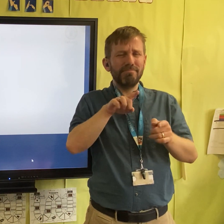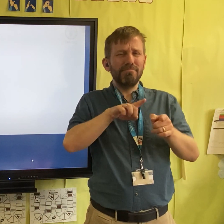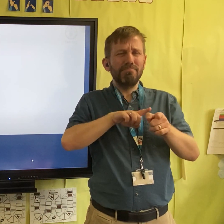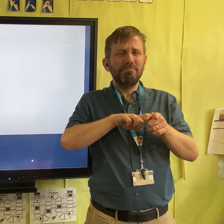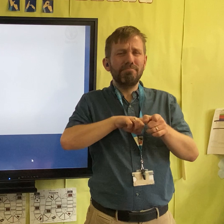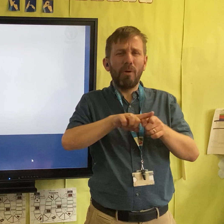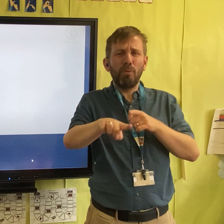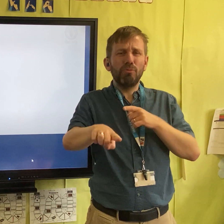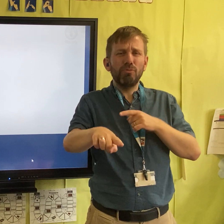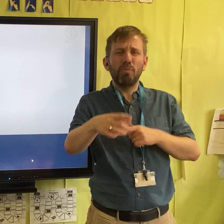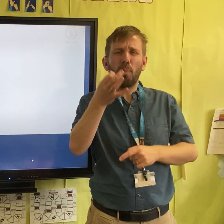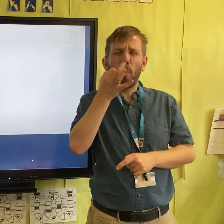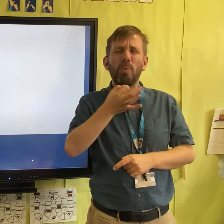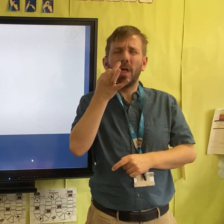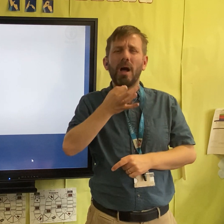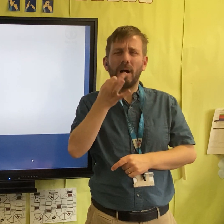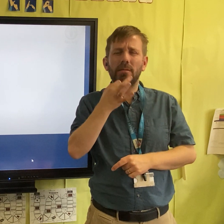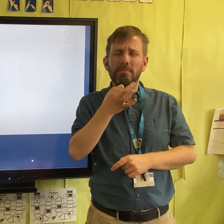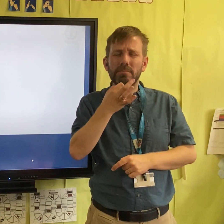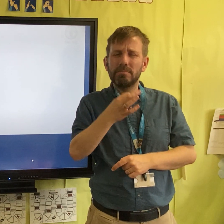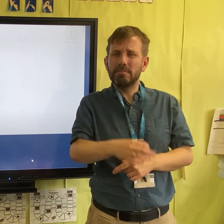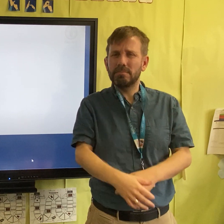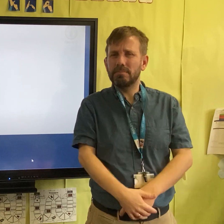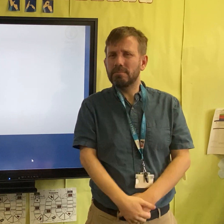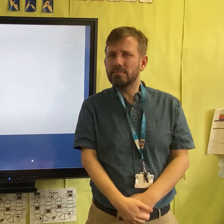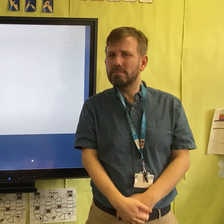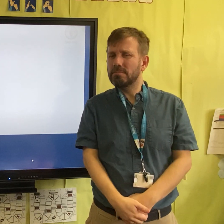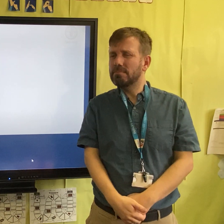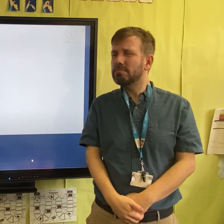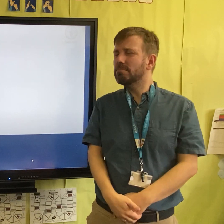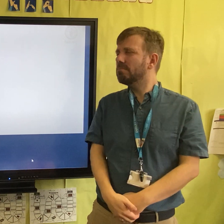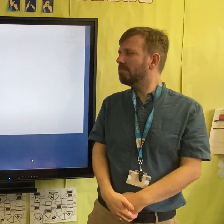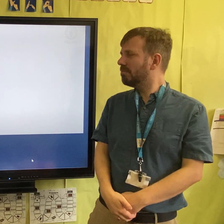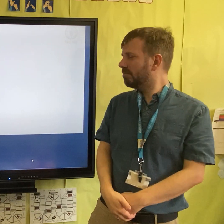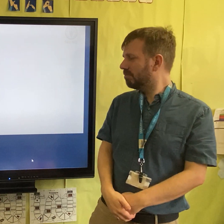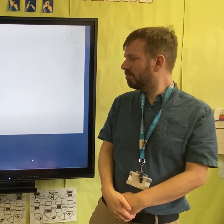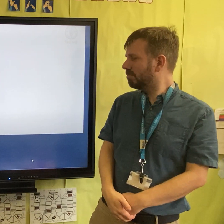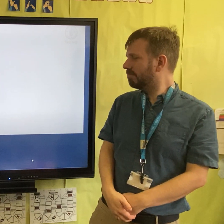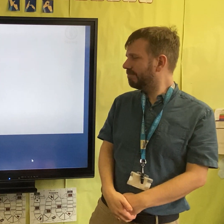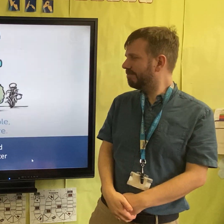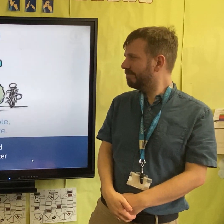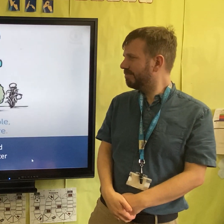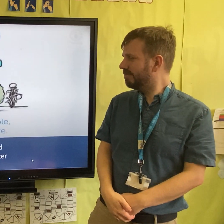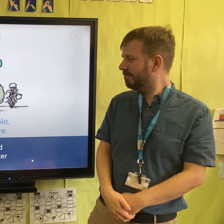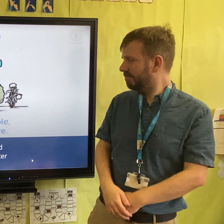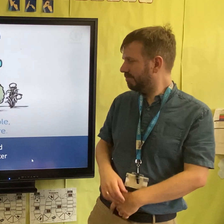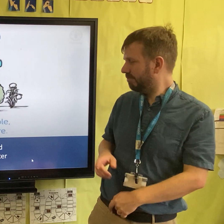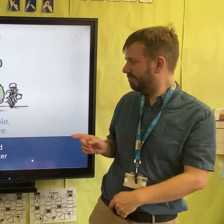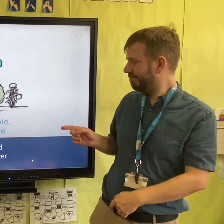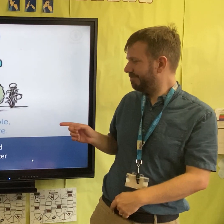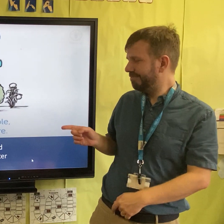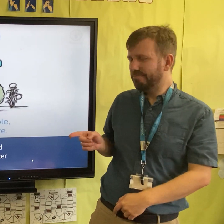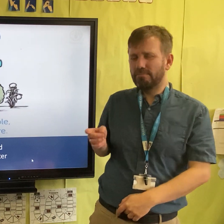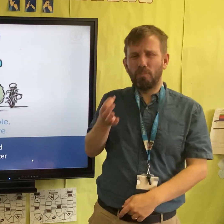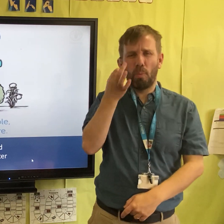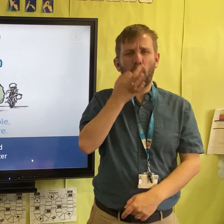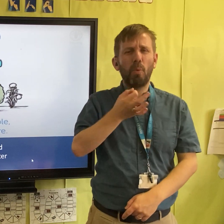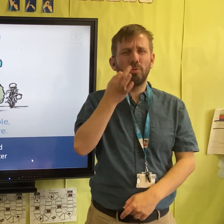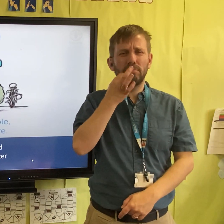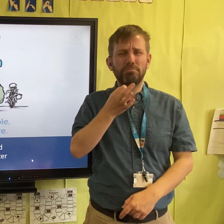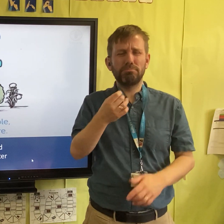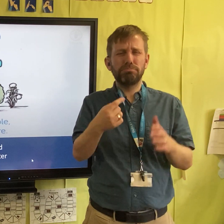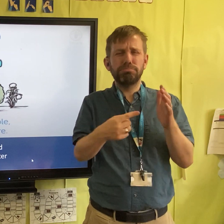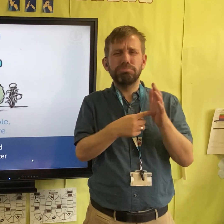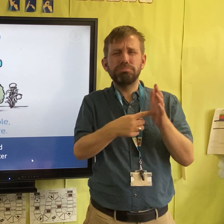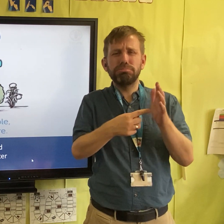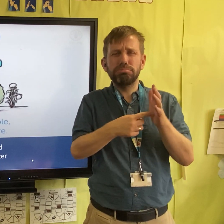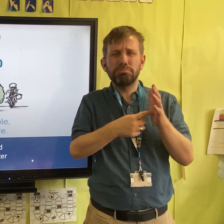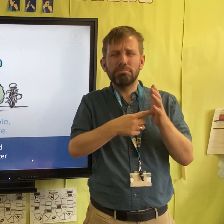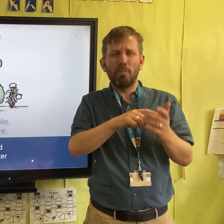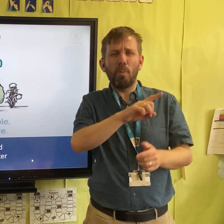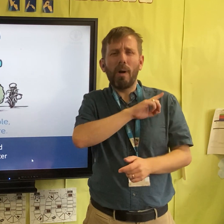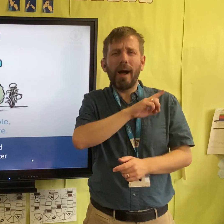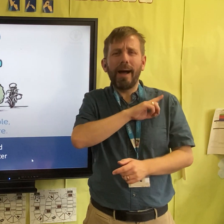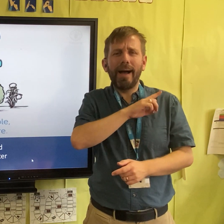Our planet is mostly made of water. Water is important,